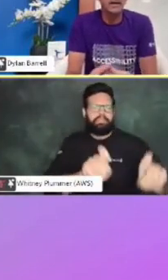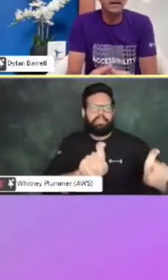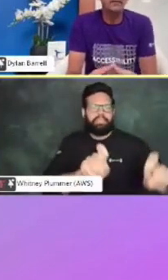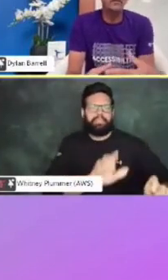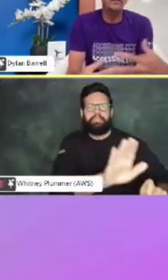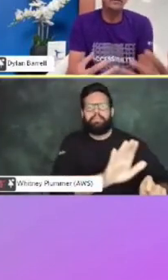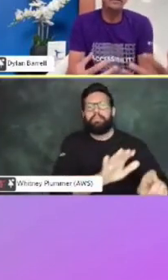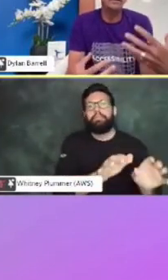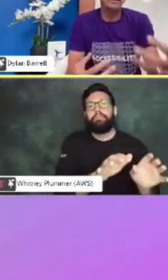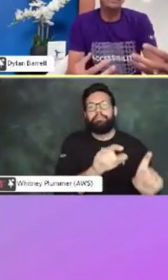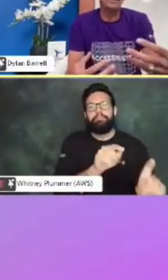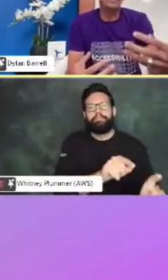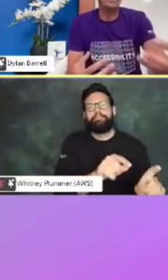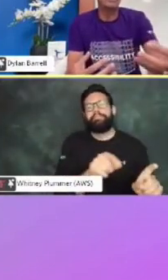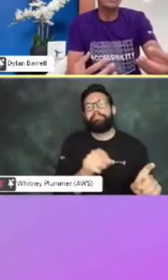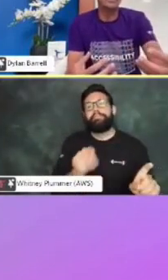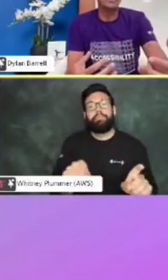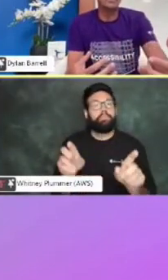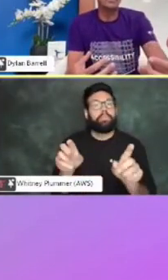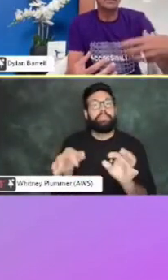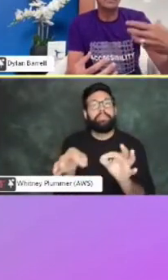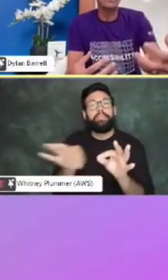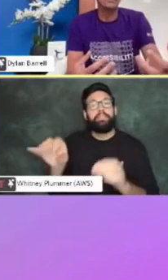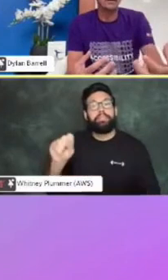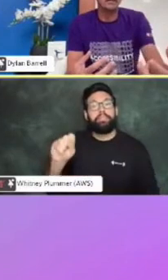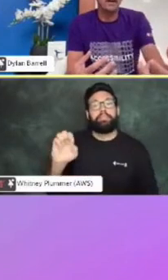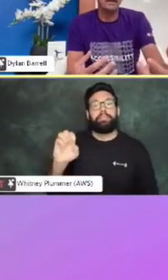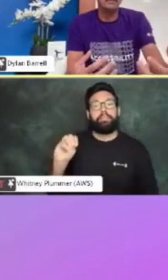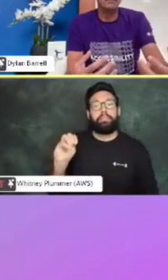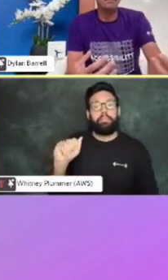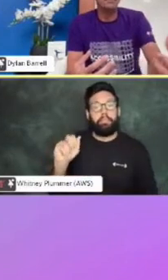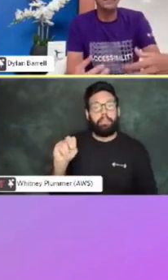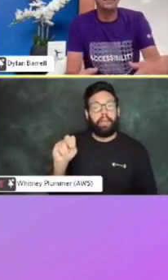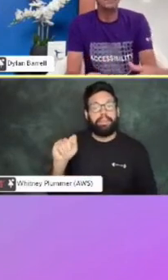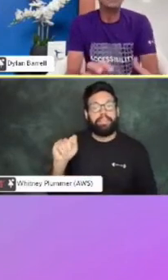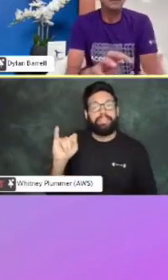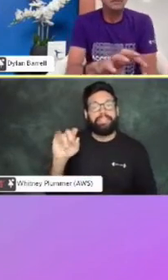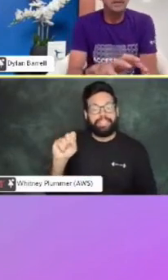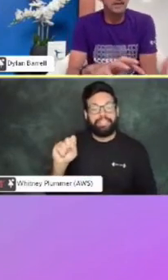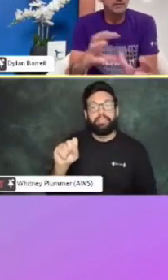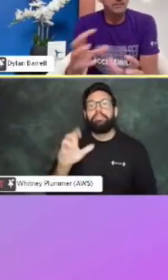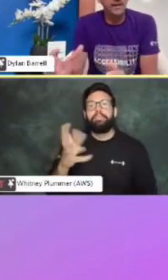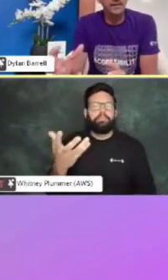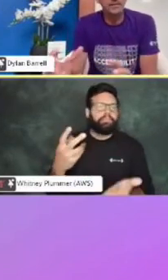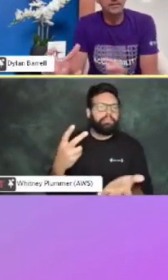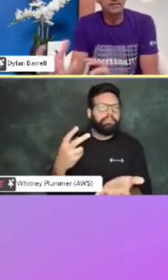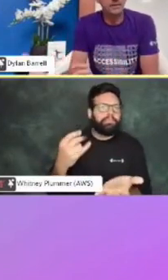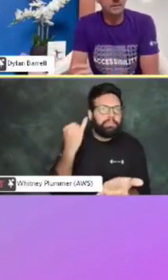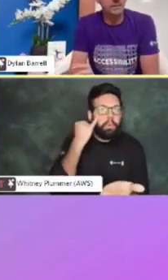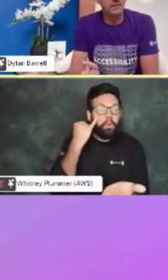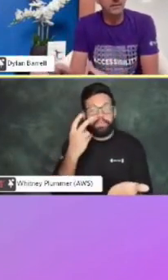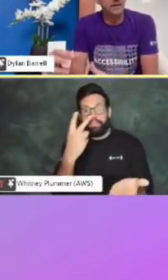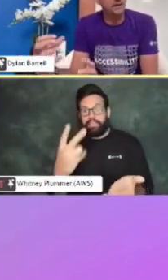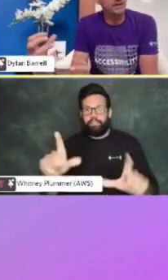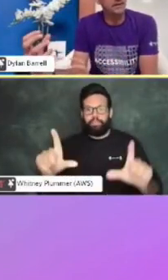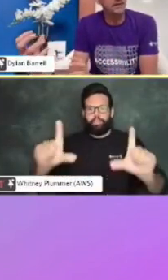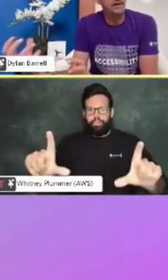If you see something on the screen and it looks like a button, is it in fact, does it behave like a button?